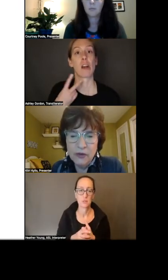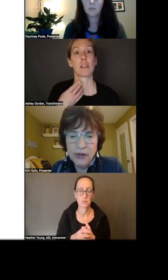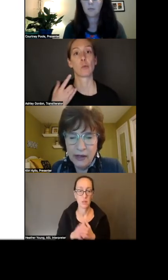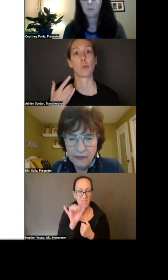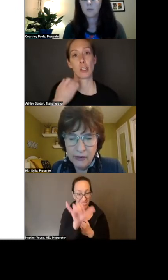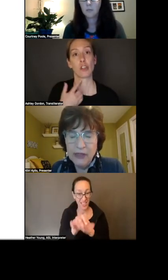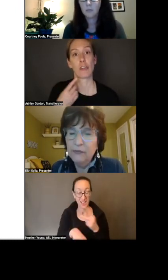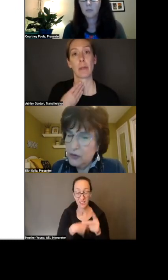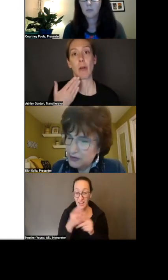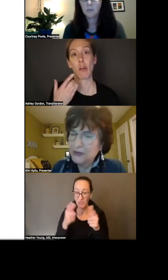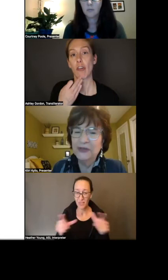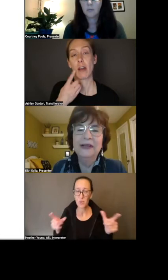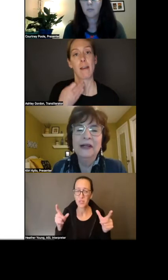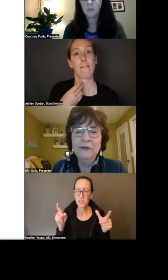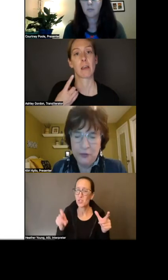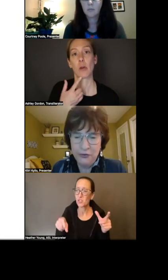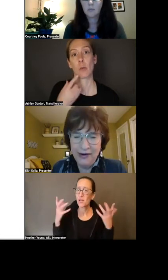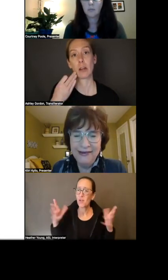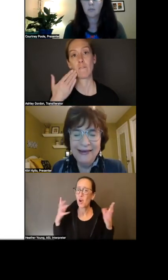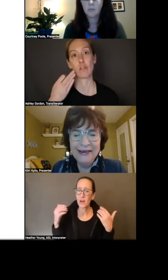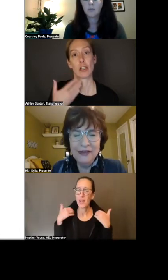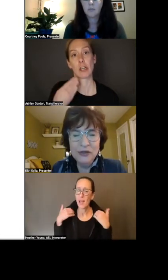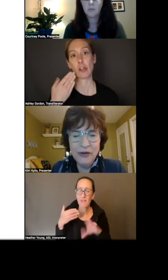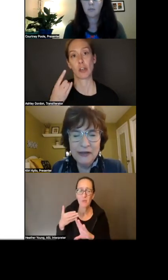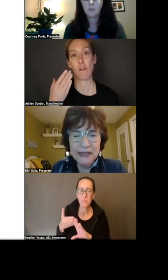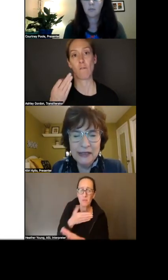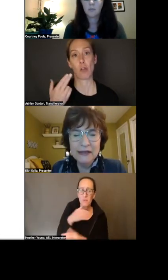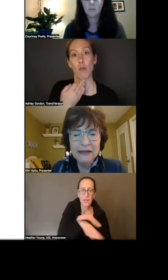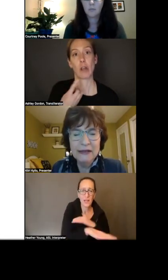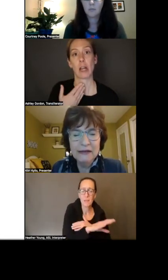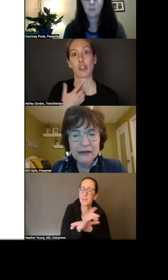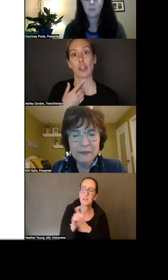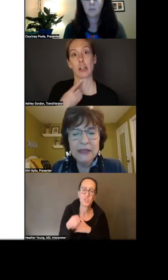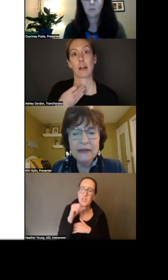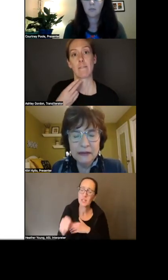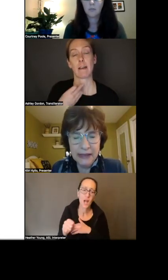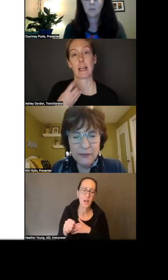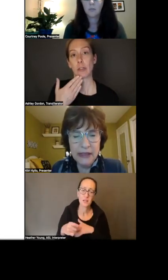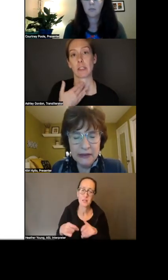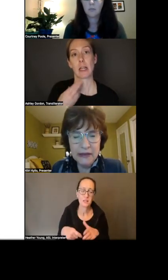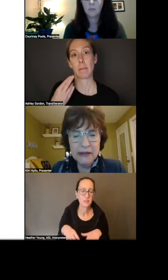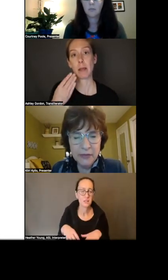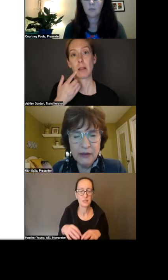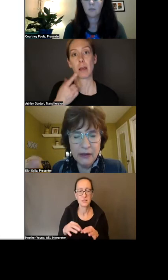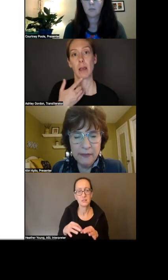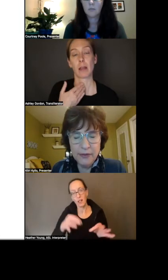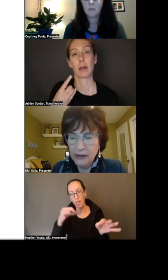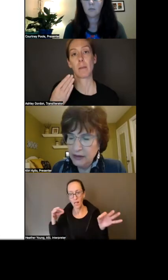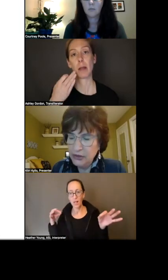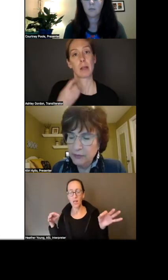already having when he first entered fourth grade and shouldn't have had to be delayed. But he did come up and catch up,